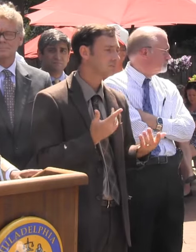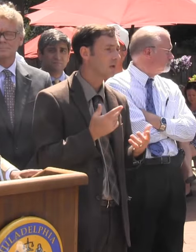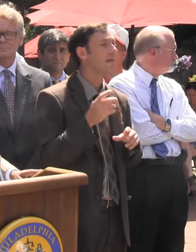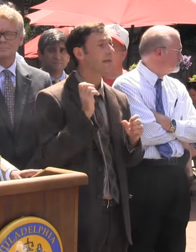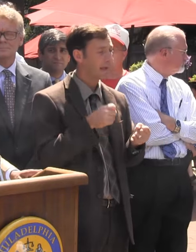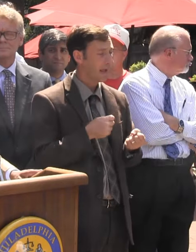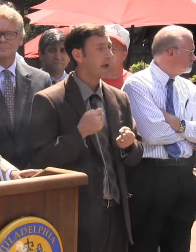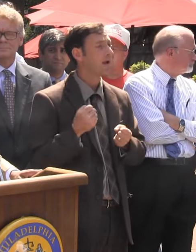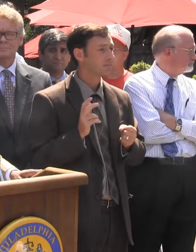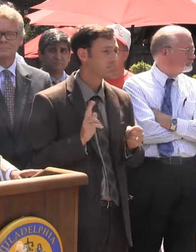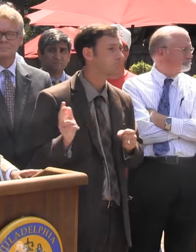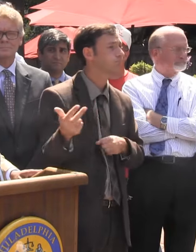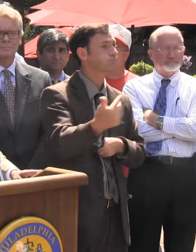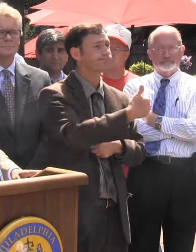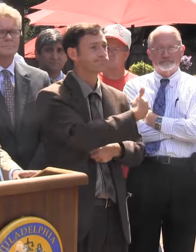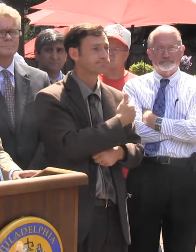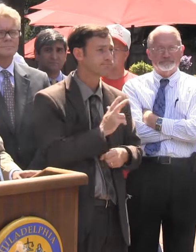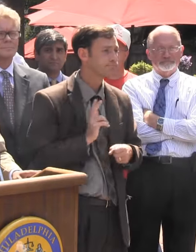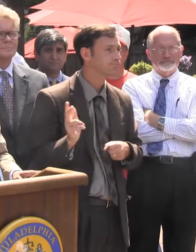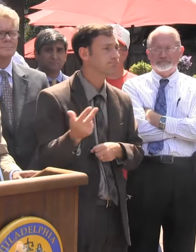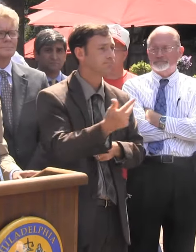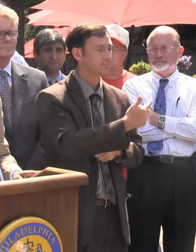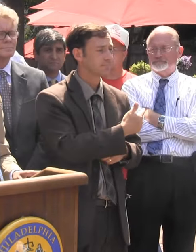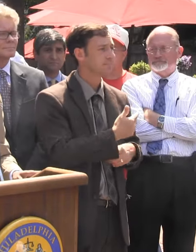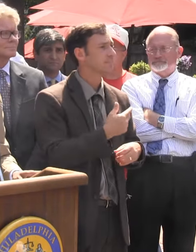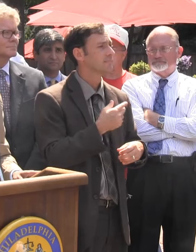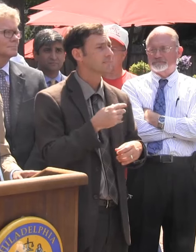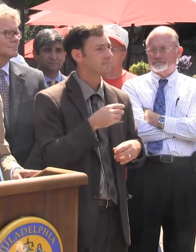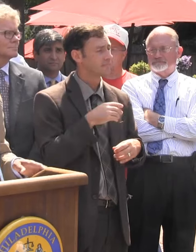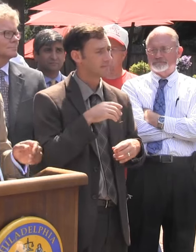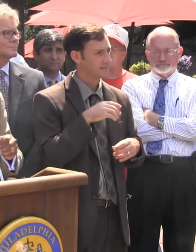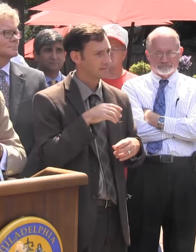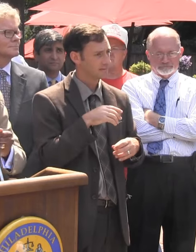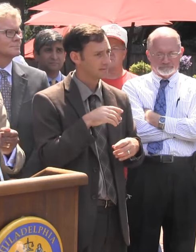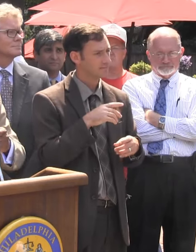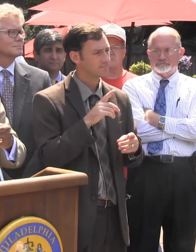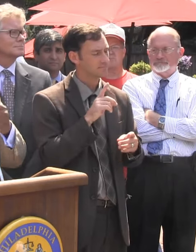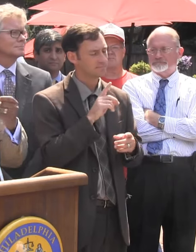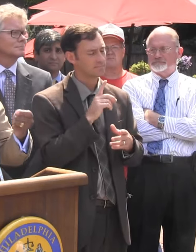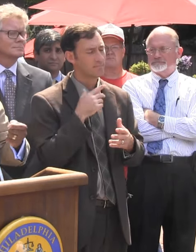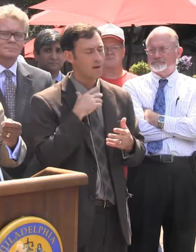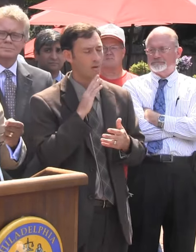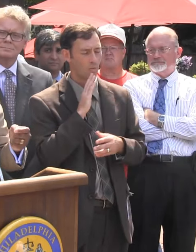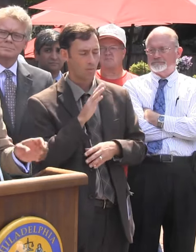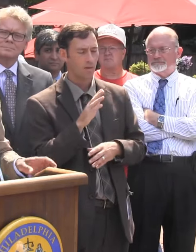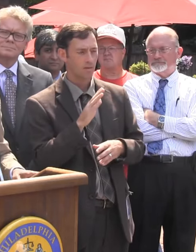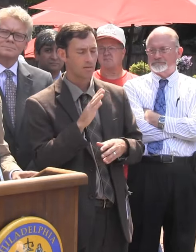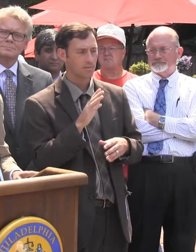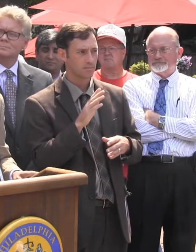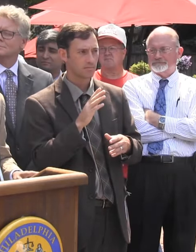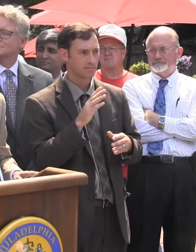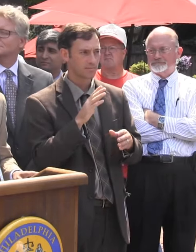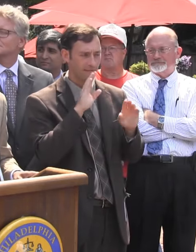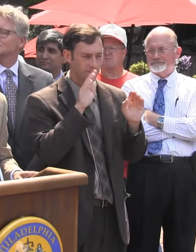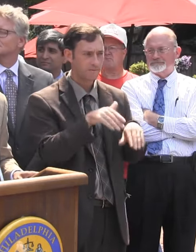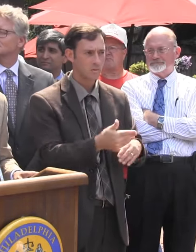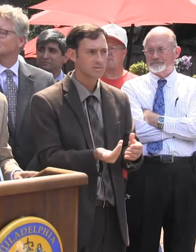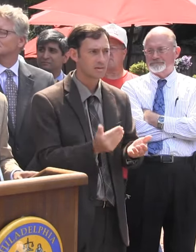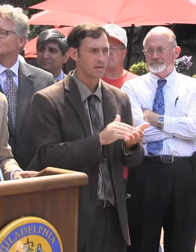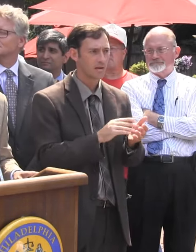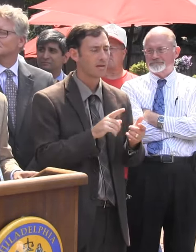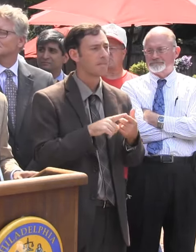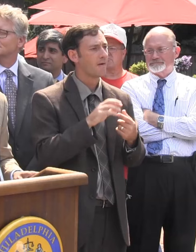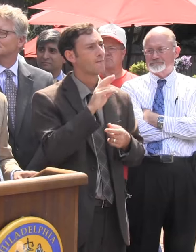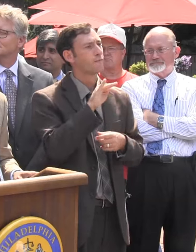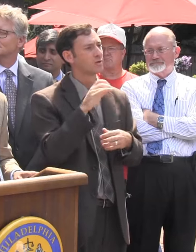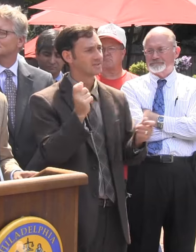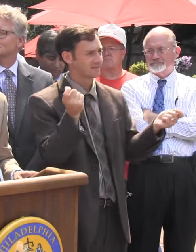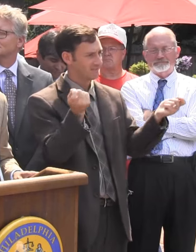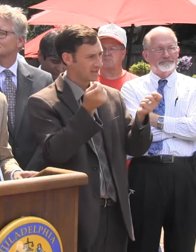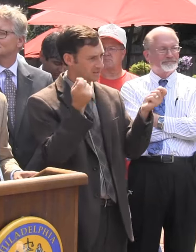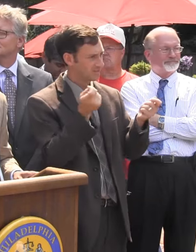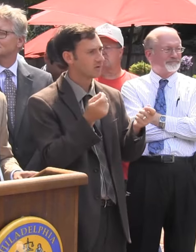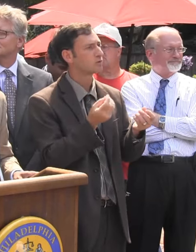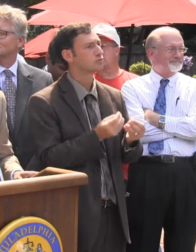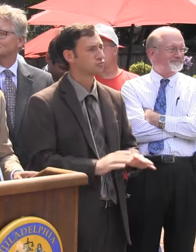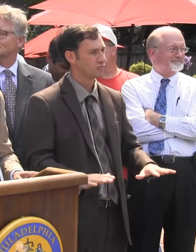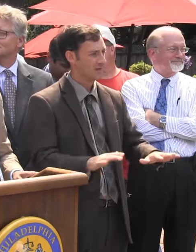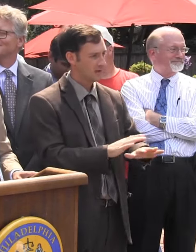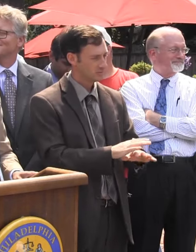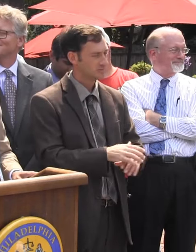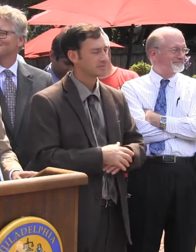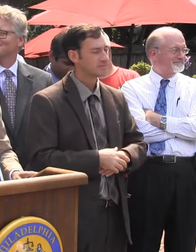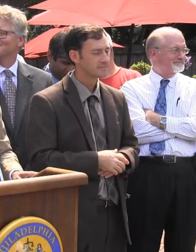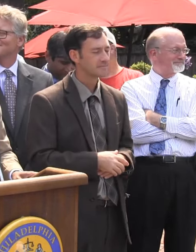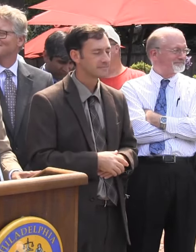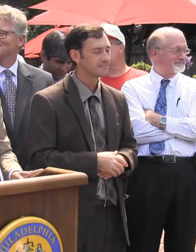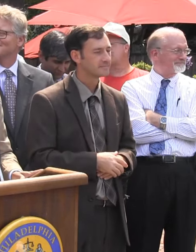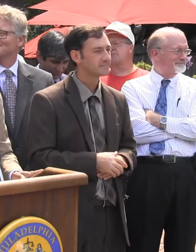around and within the, Donna I'll reorient myself on the Francis Festival grounds, formerly